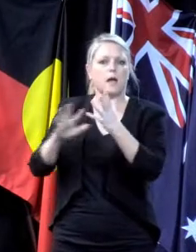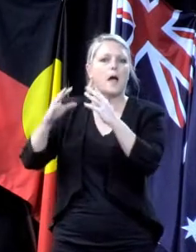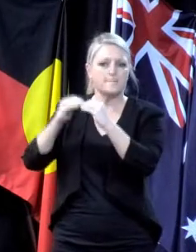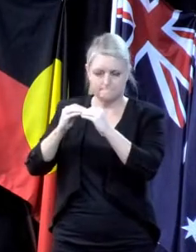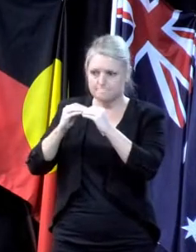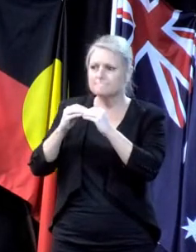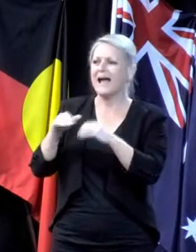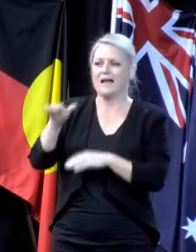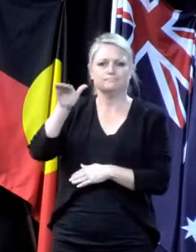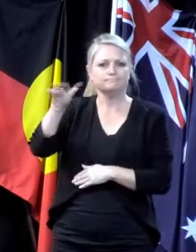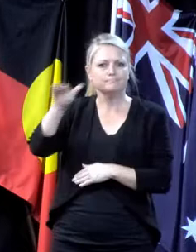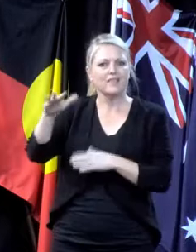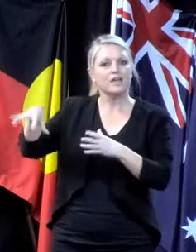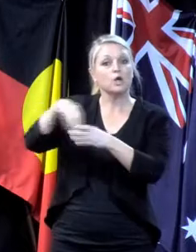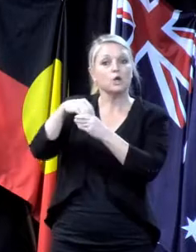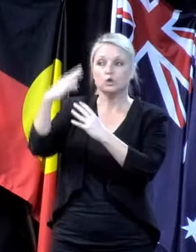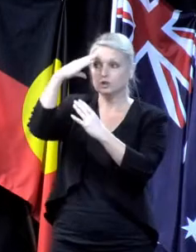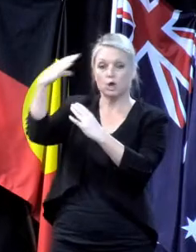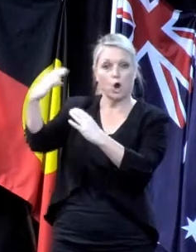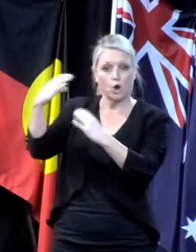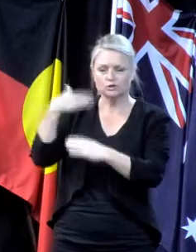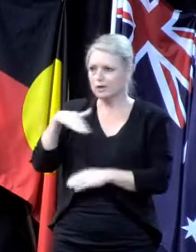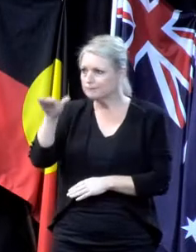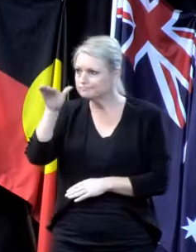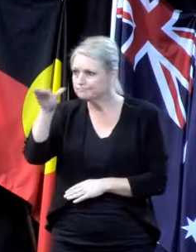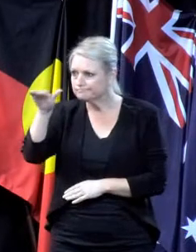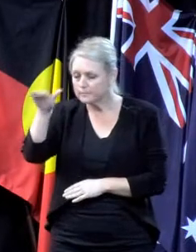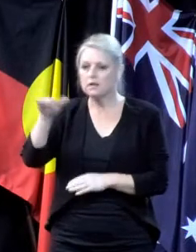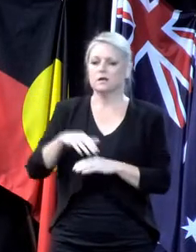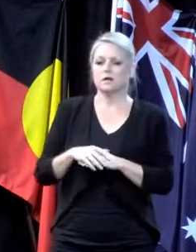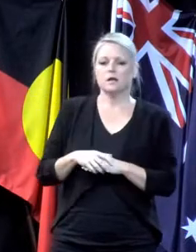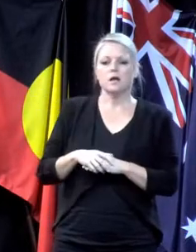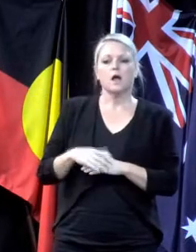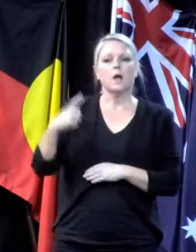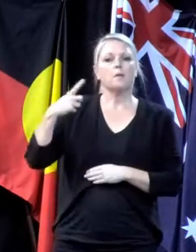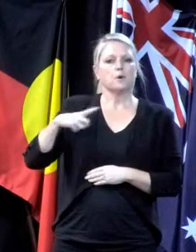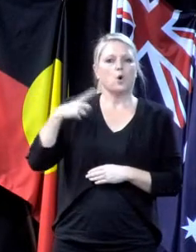because of the problems that we were encountering at school.